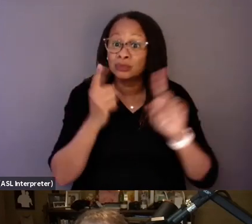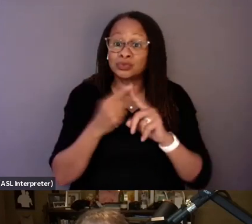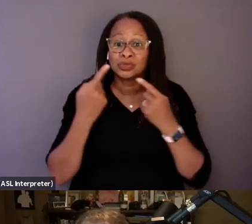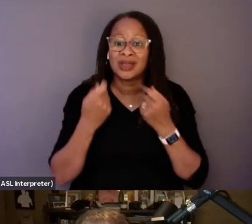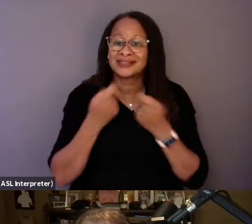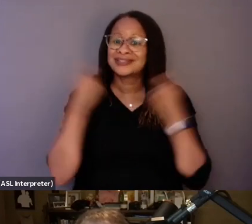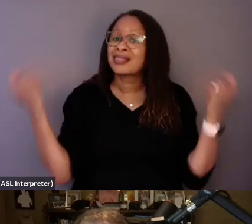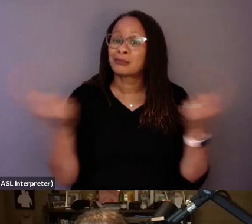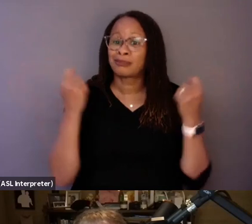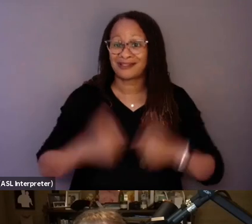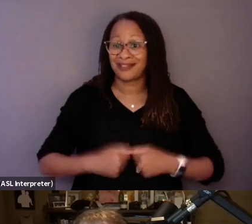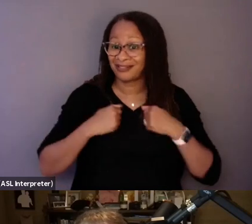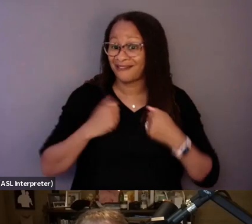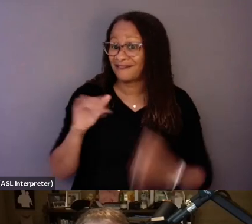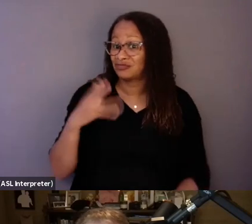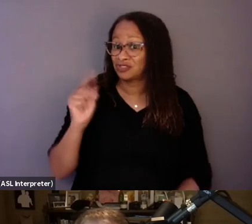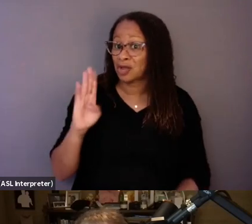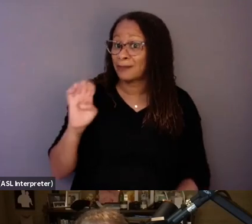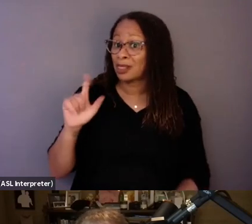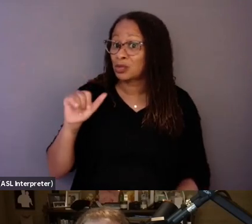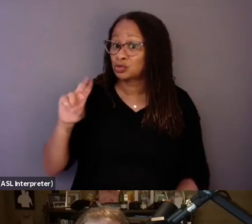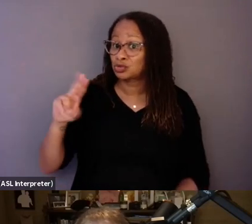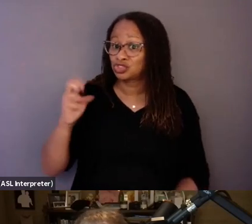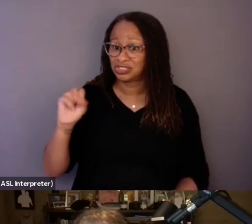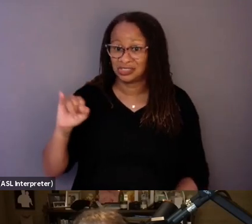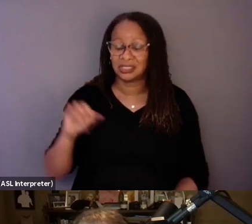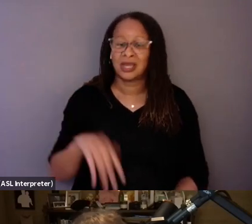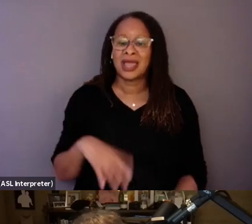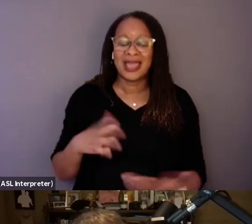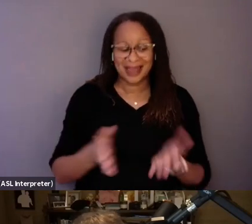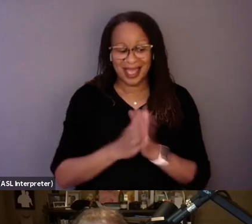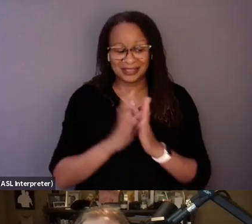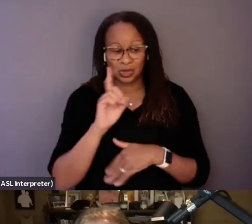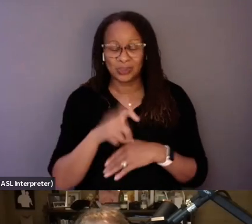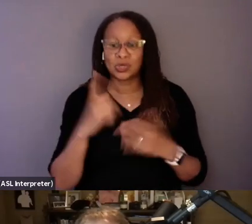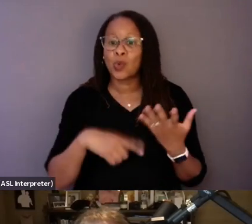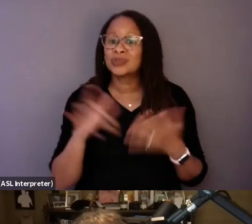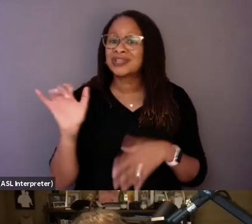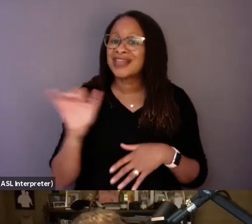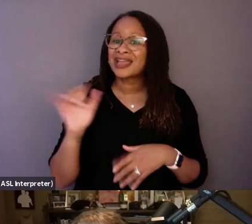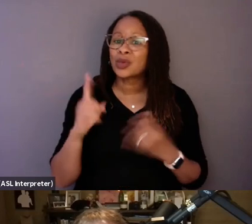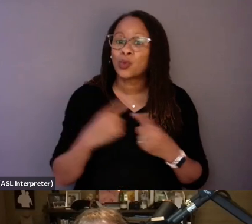of John Belushi and ask the question. What was it like when John Belushi was alive? What was his life like?